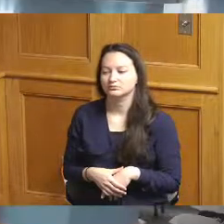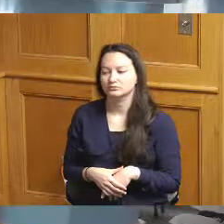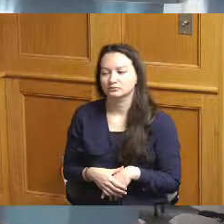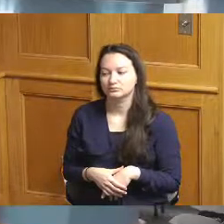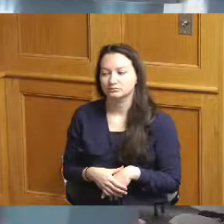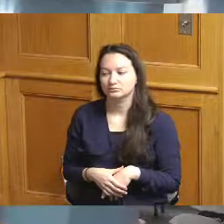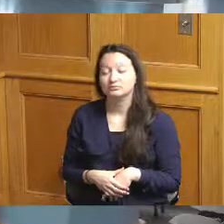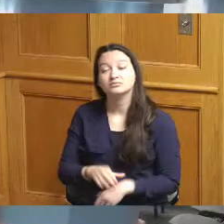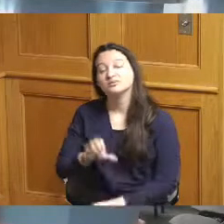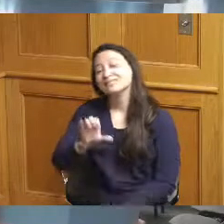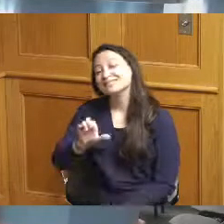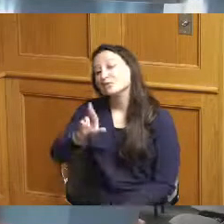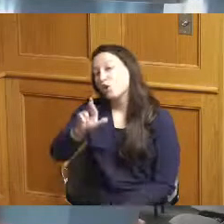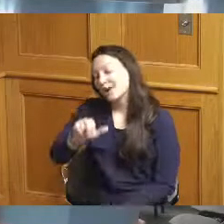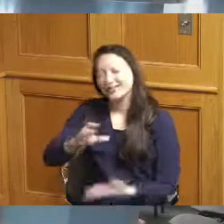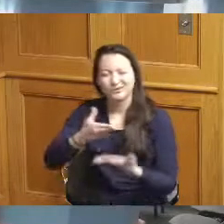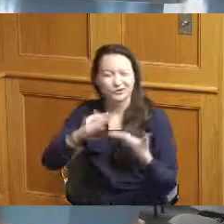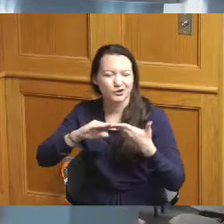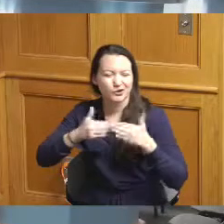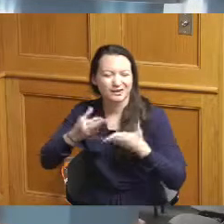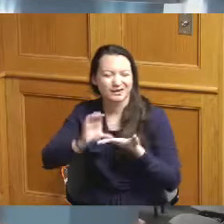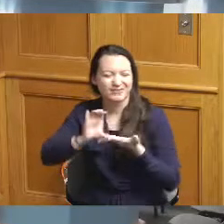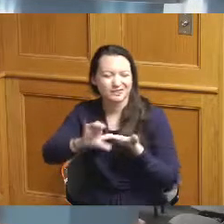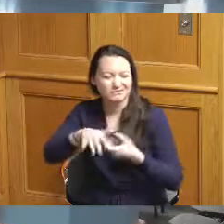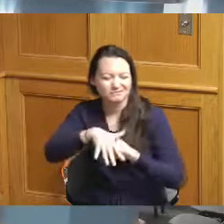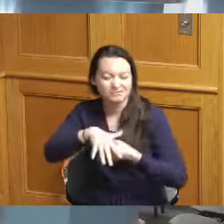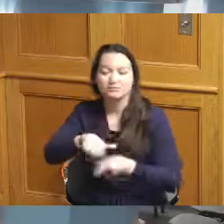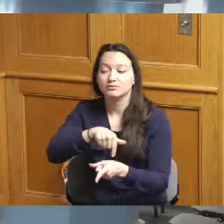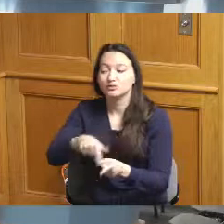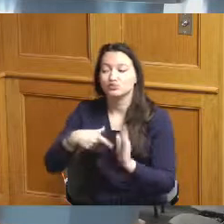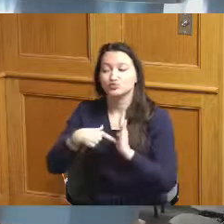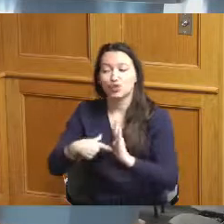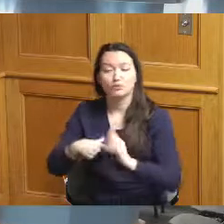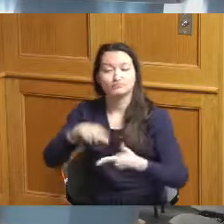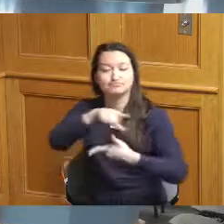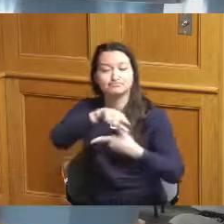for the CRA the community investment area we also show that all three metrics the